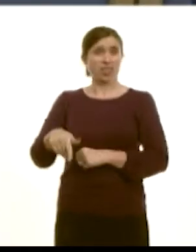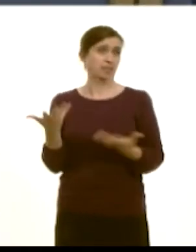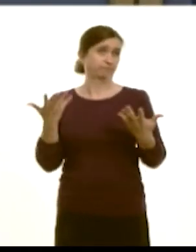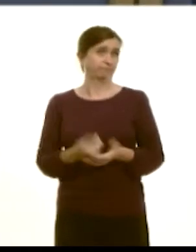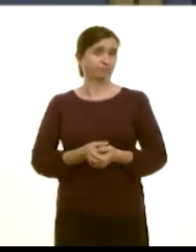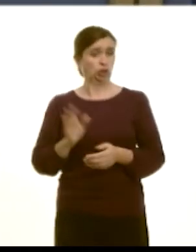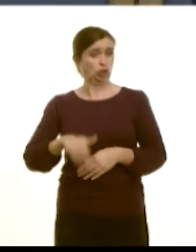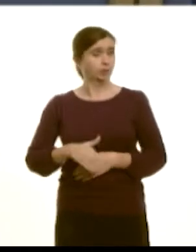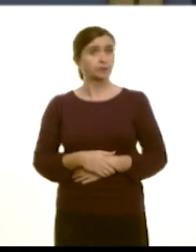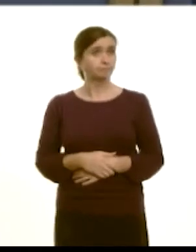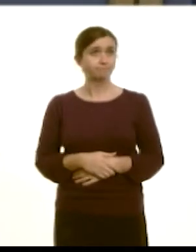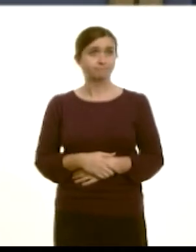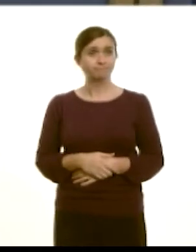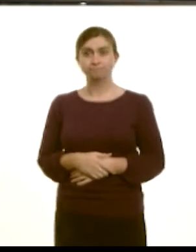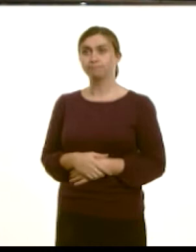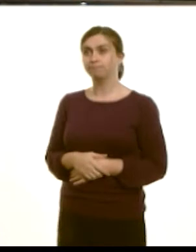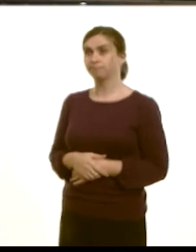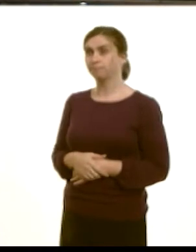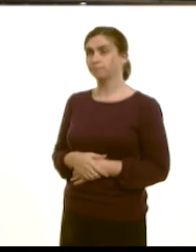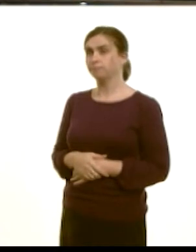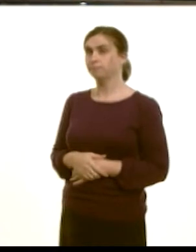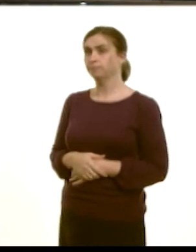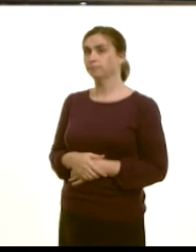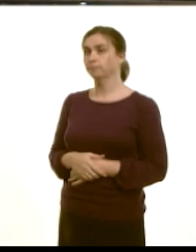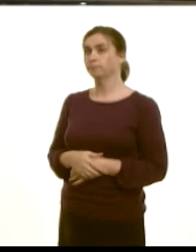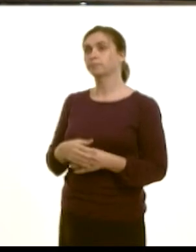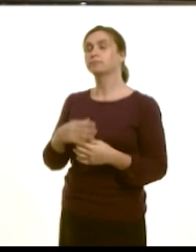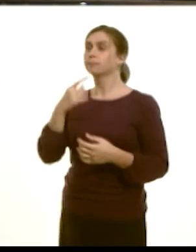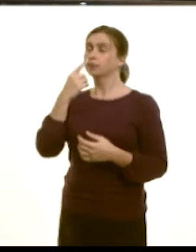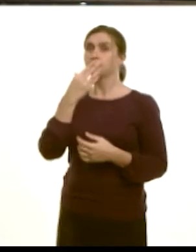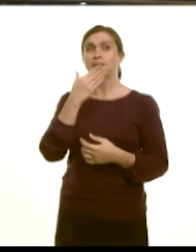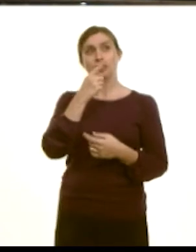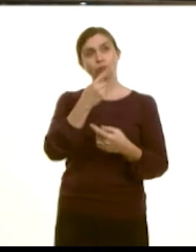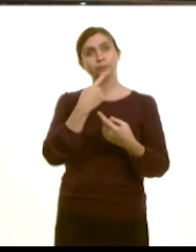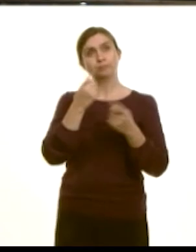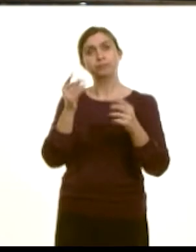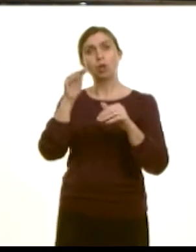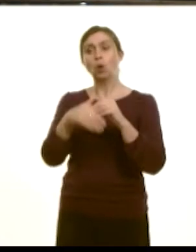Gwyn R. Price: 7. Will the First Minister make a statement on attendance at tourist attractions in Wales?